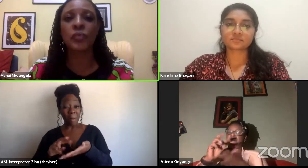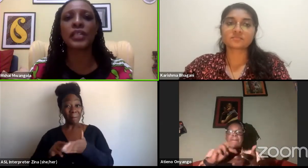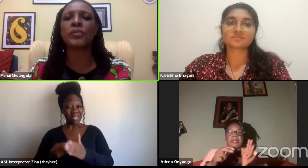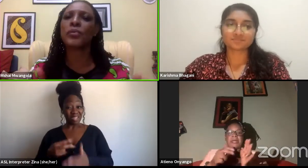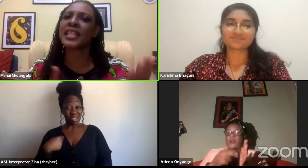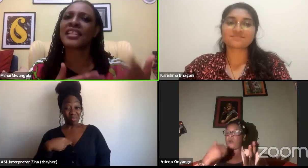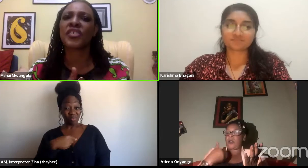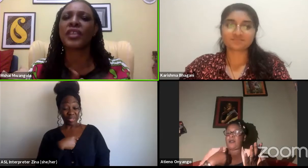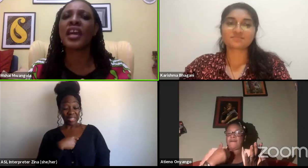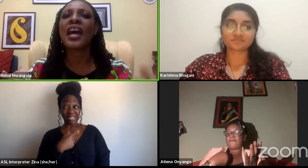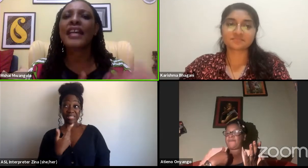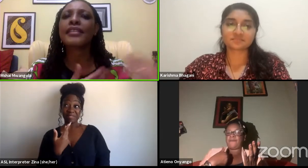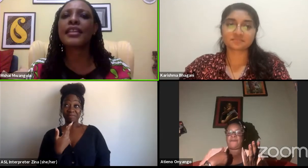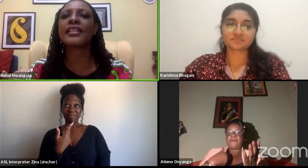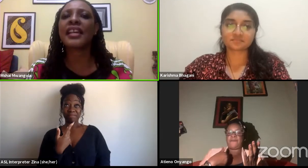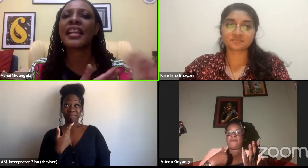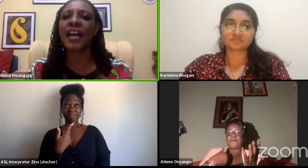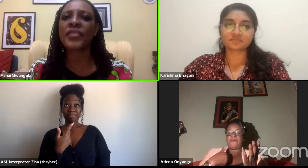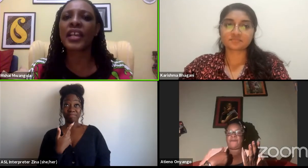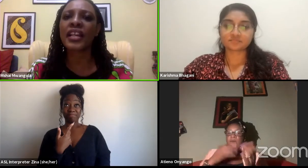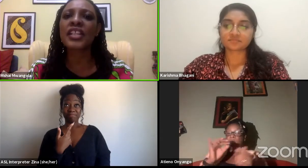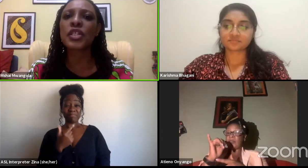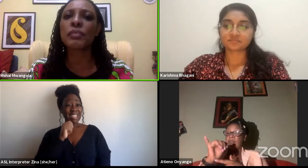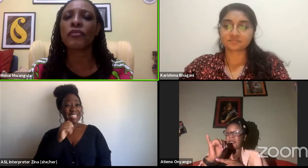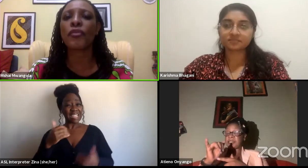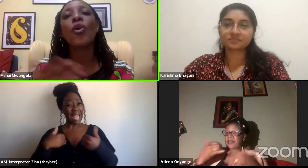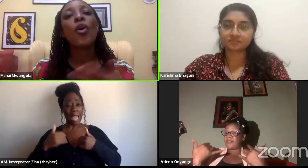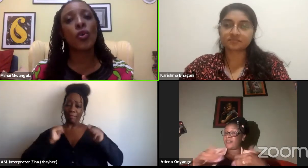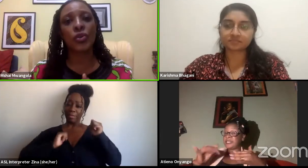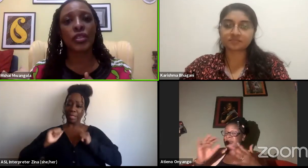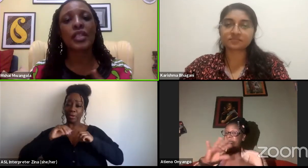was there such a thing as theater in African cultures before or not?